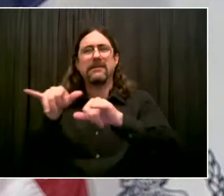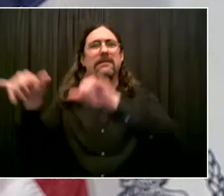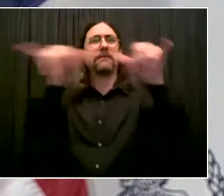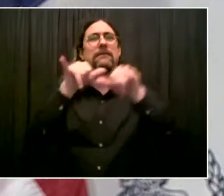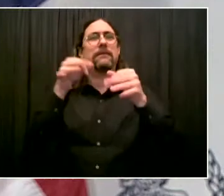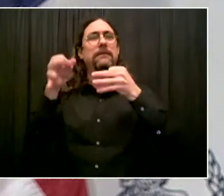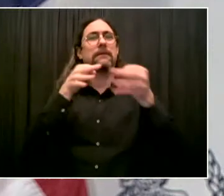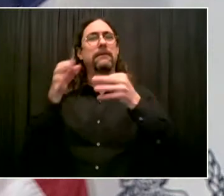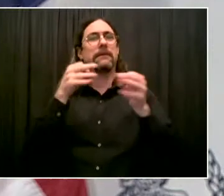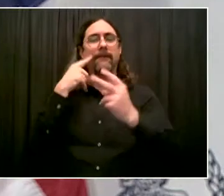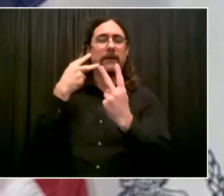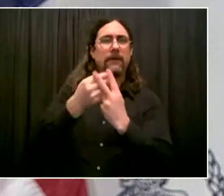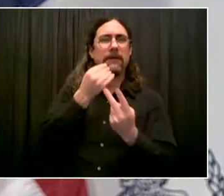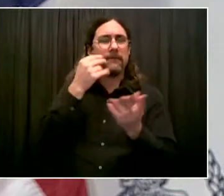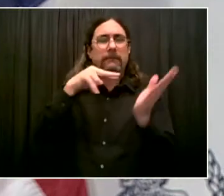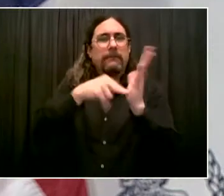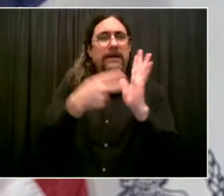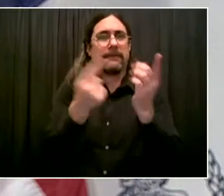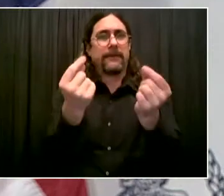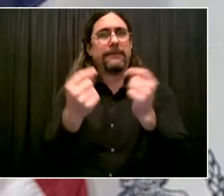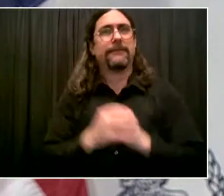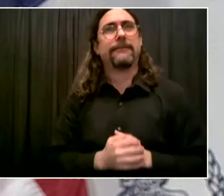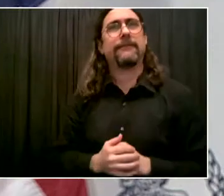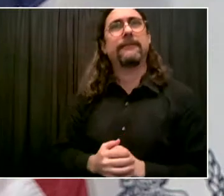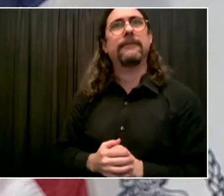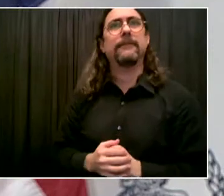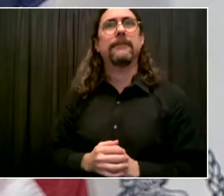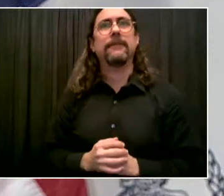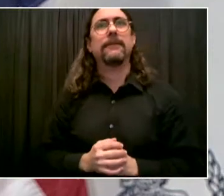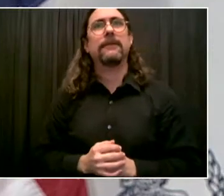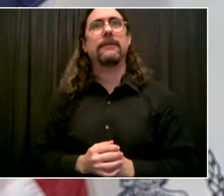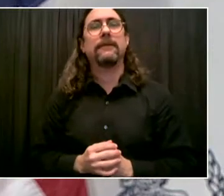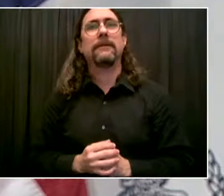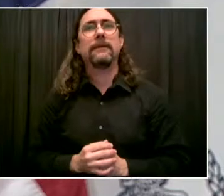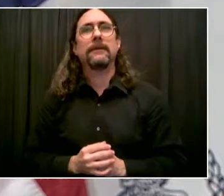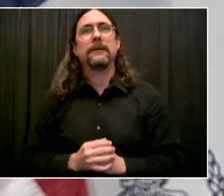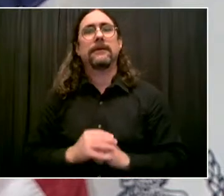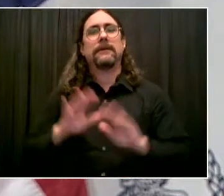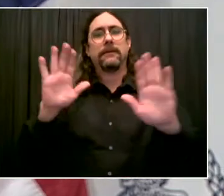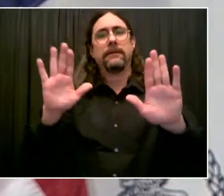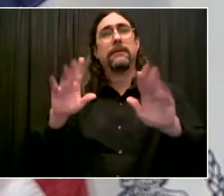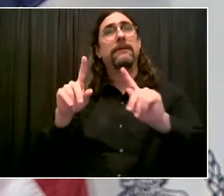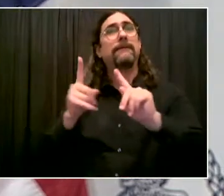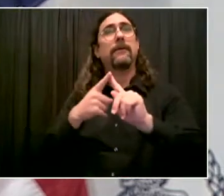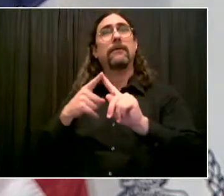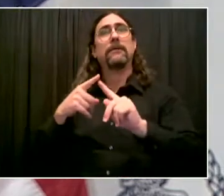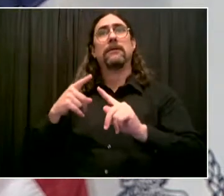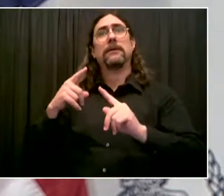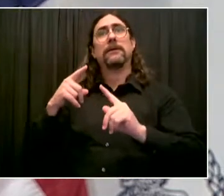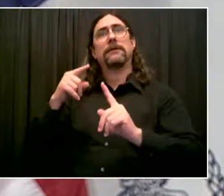KRISTIN AS THE LAYMEN AND THEN DR. CHOKSHI CAA N GIVE A MORE EXPERT ANSWER. OUR FIRST